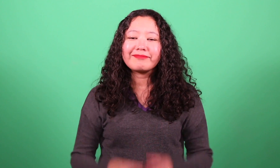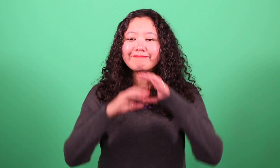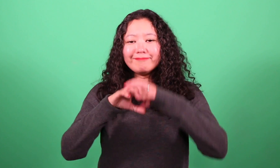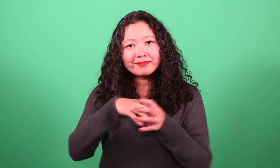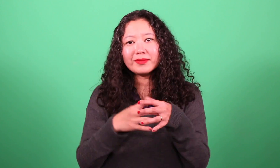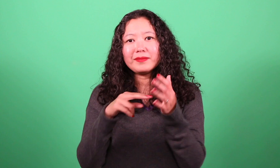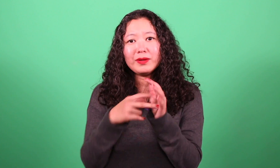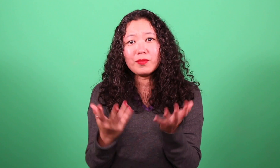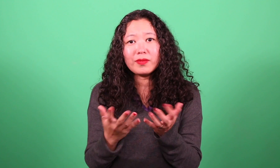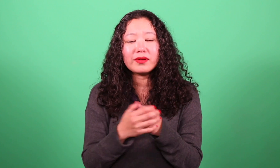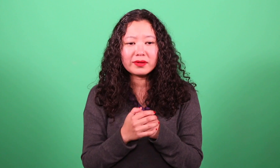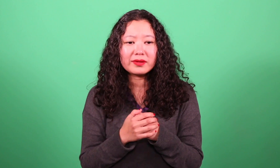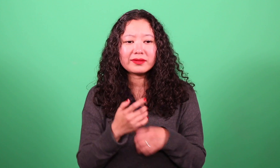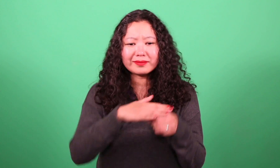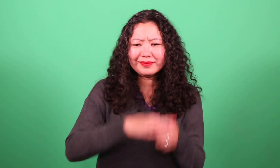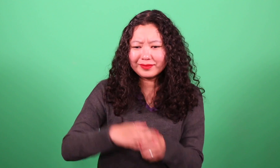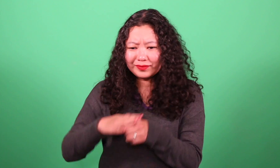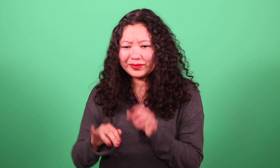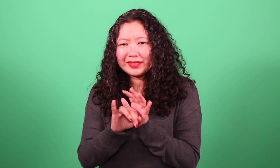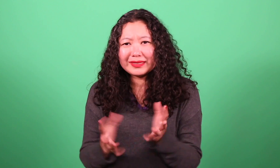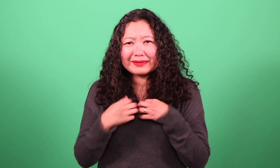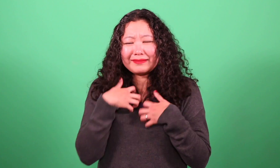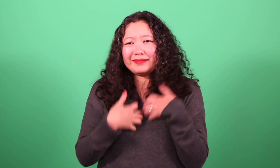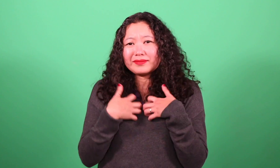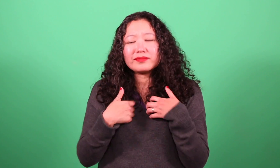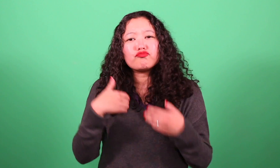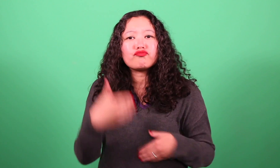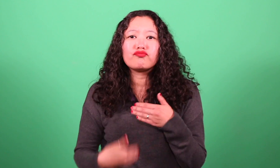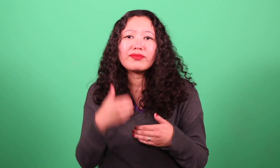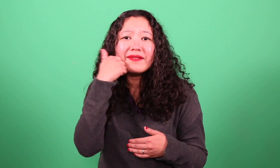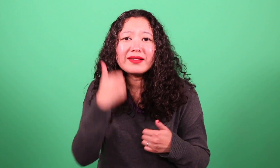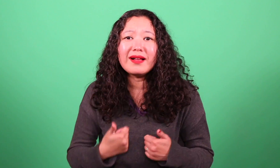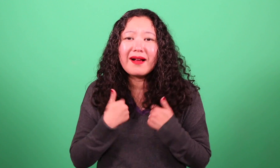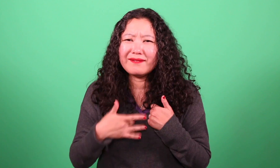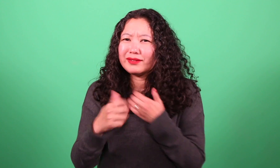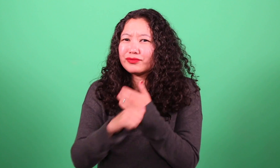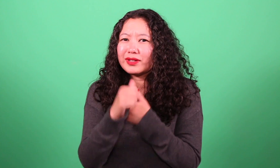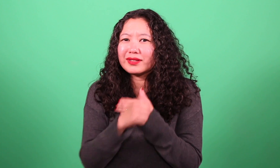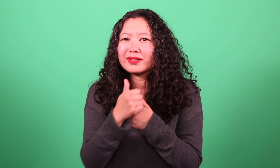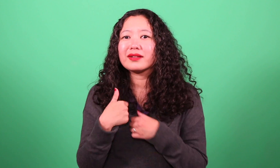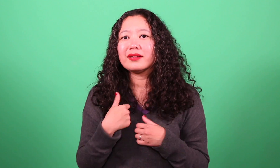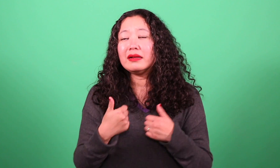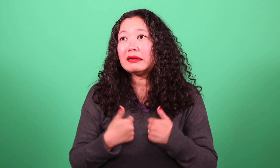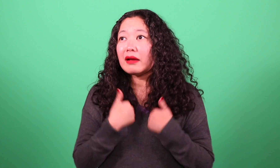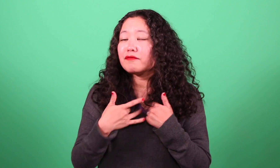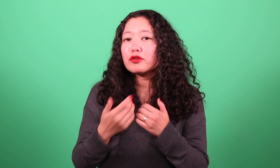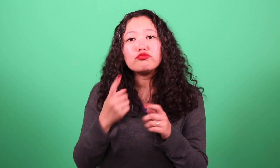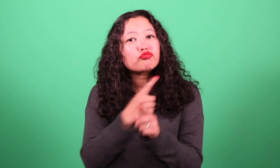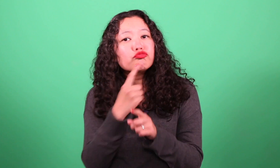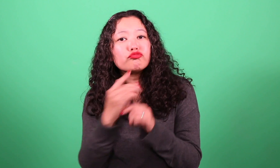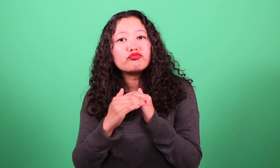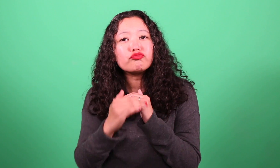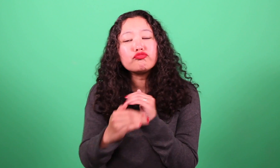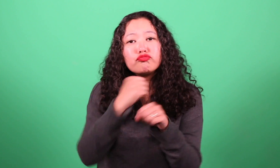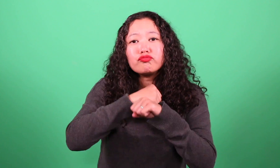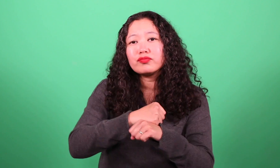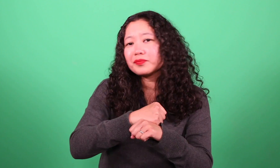but identities that one lives daily in fear of their own life, stability and security.